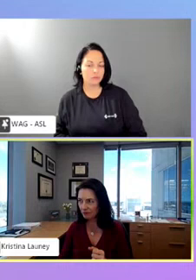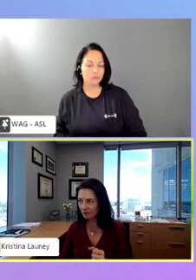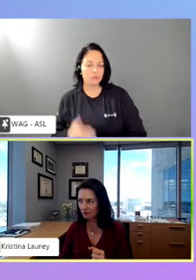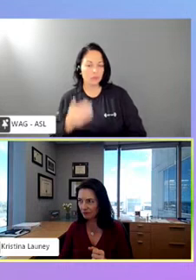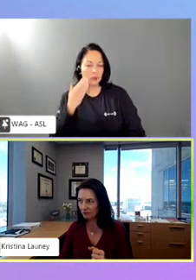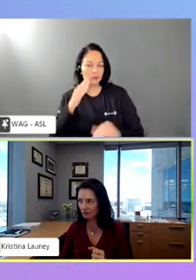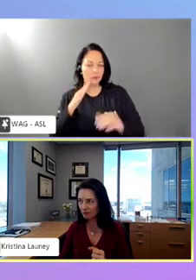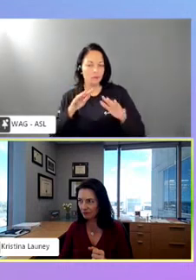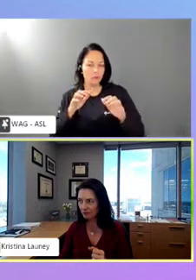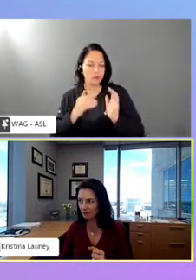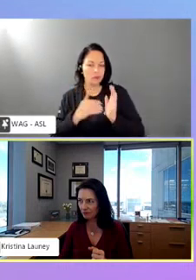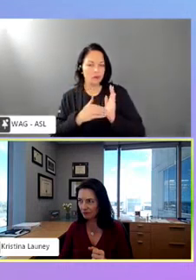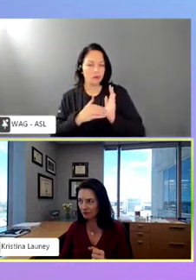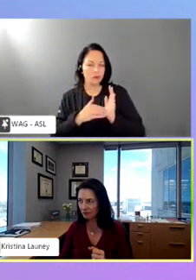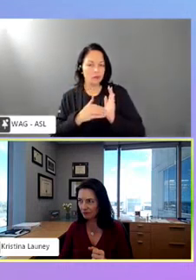Biden era.